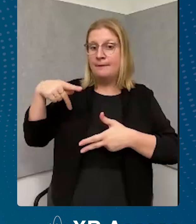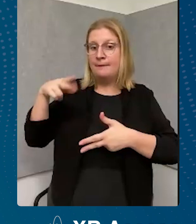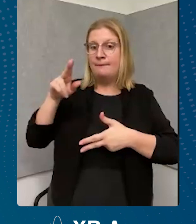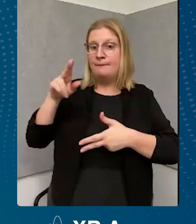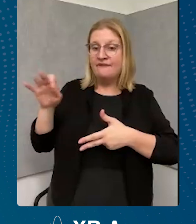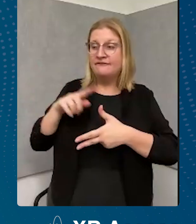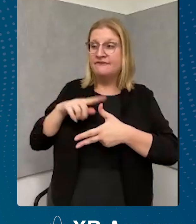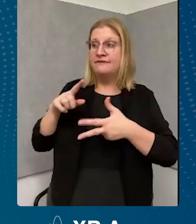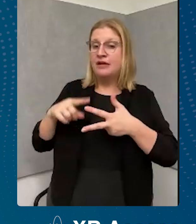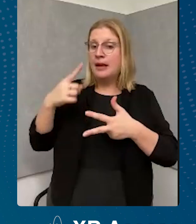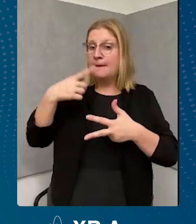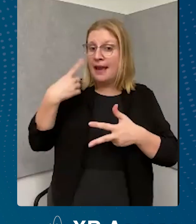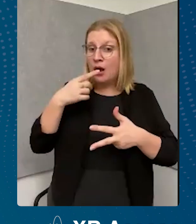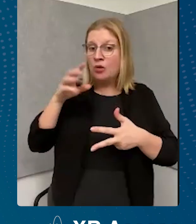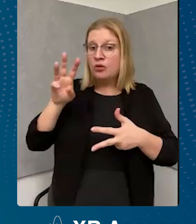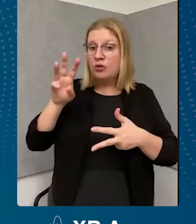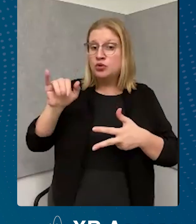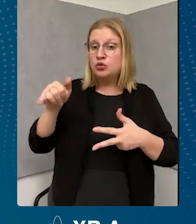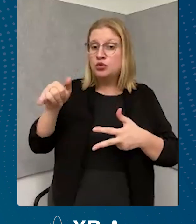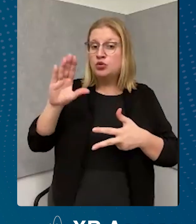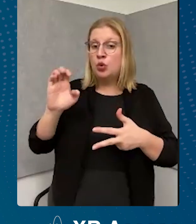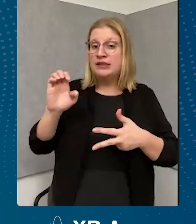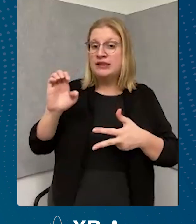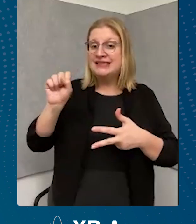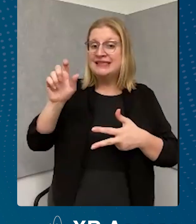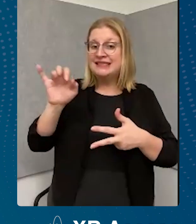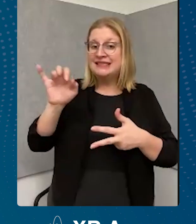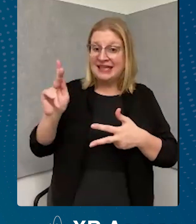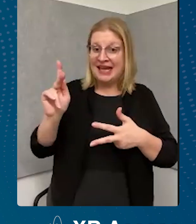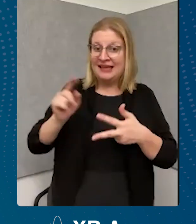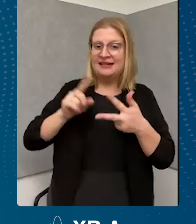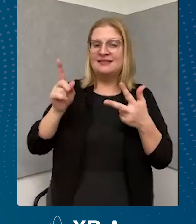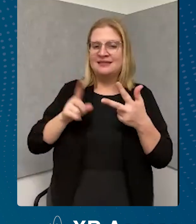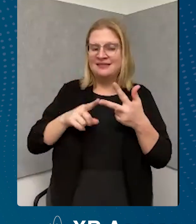So now I think that we can actually do the demo, which Josh is going to go ahead and run that.